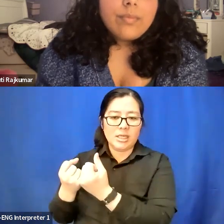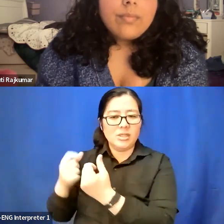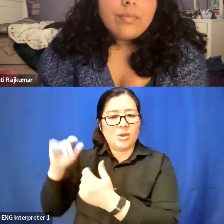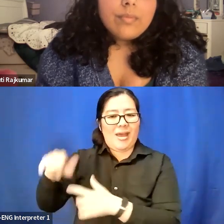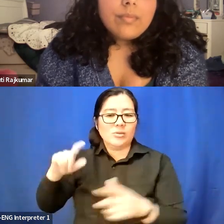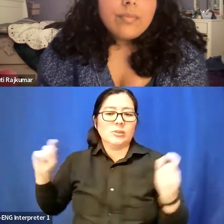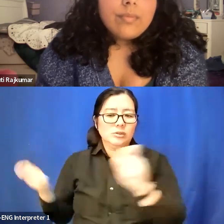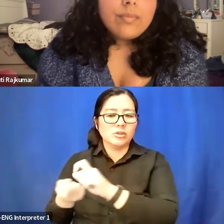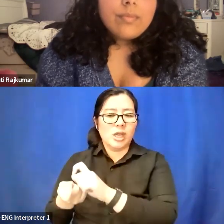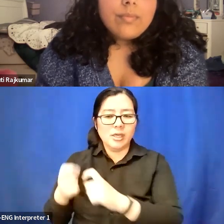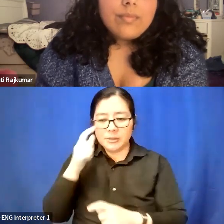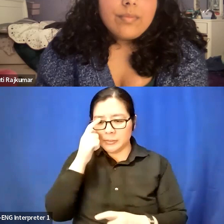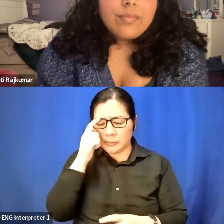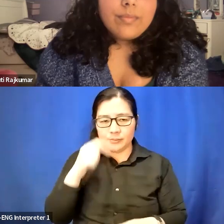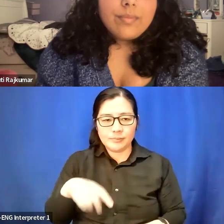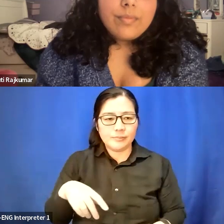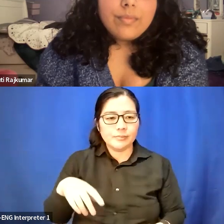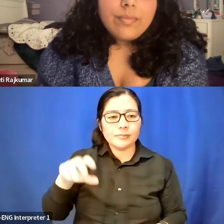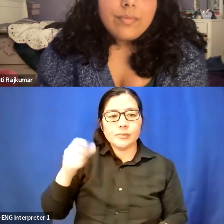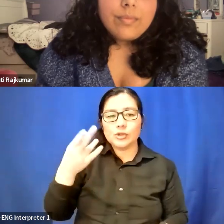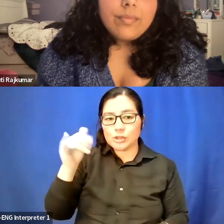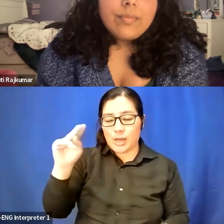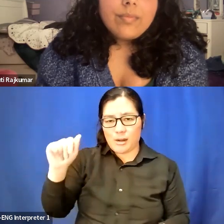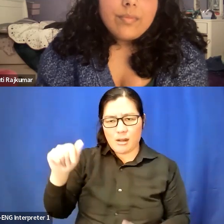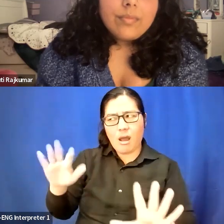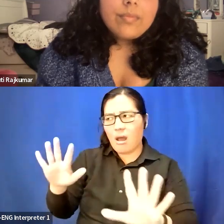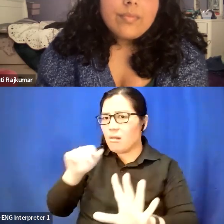Yeah, yeah. Definitely. I love how you brought in the community aspect of it, right.